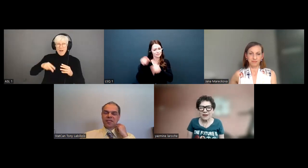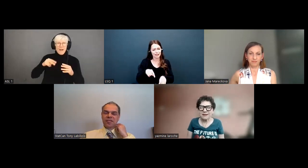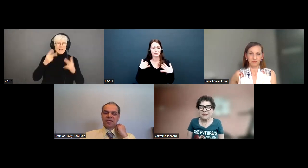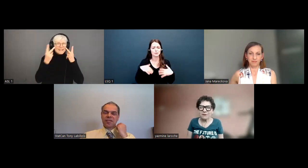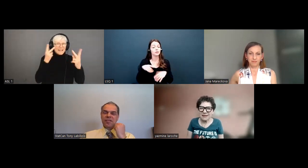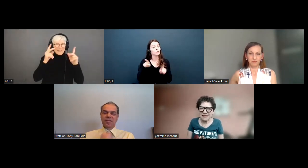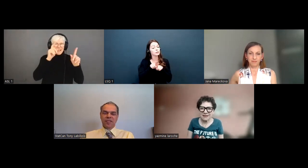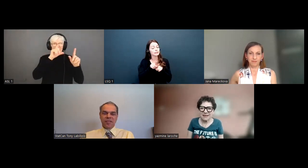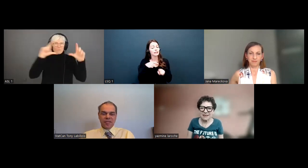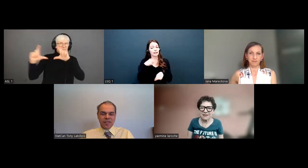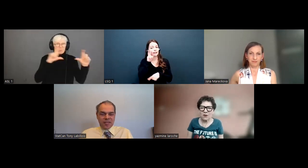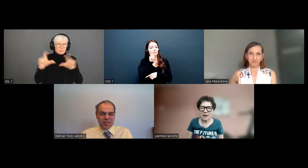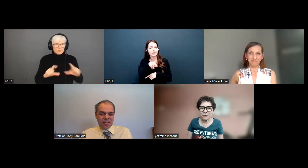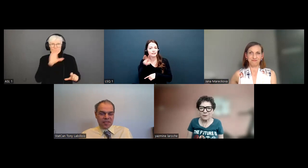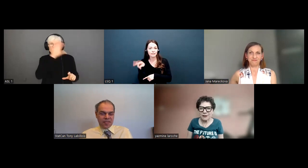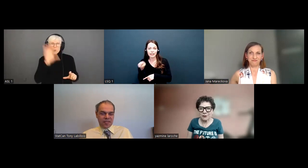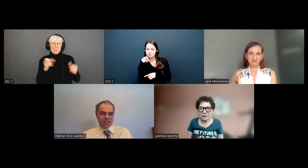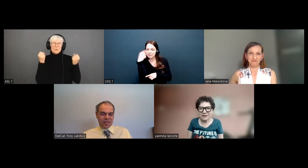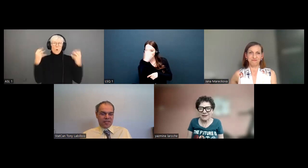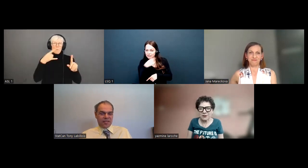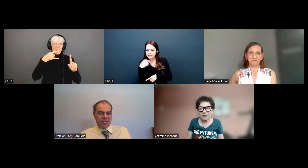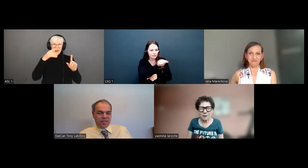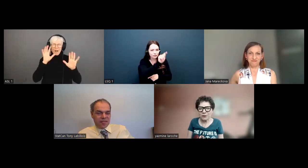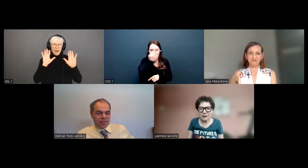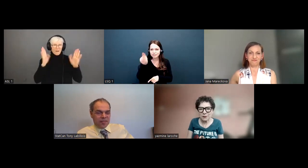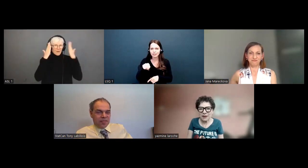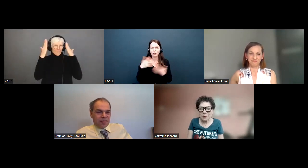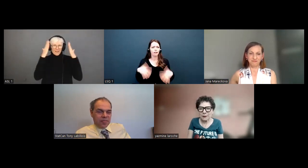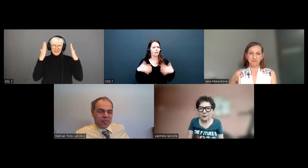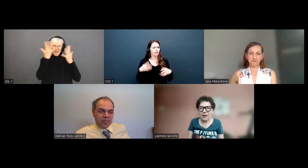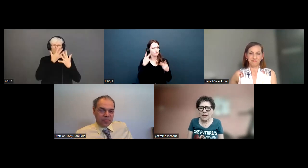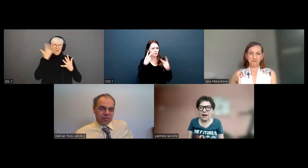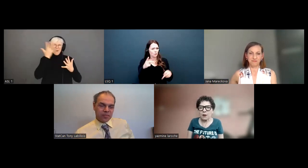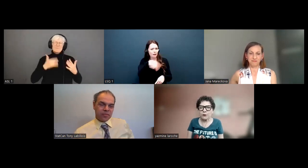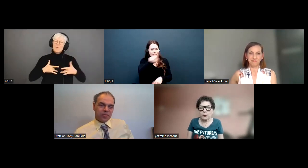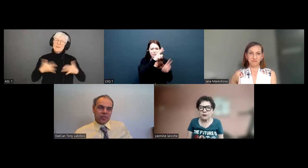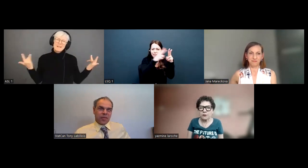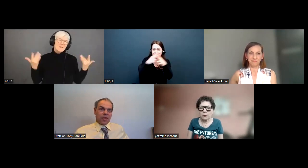and it's lovely to see so many familiar faces, so I'm thrilled to be here. For those of you